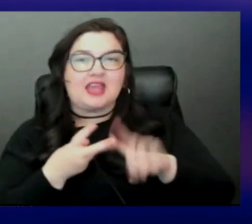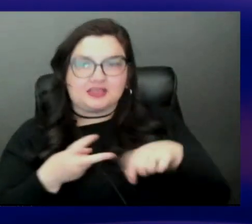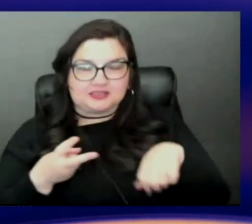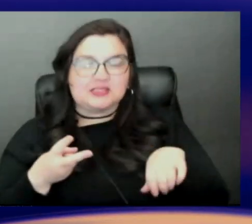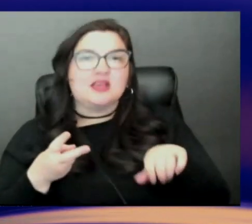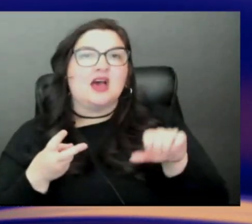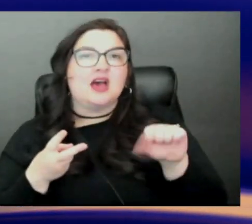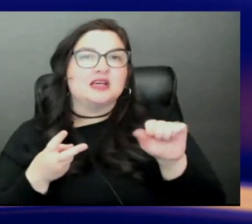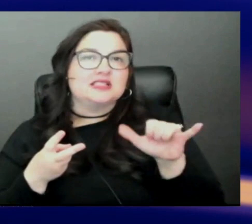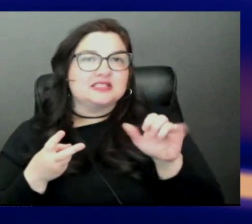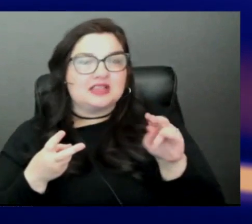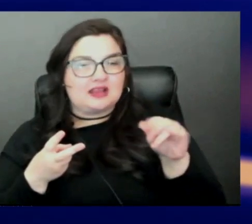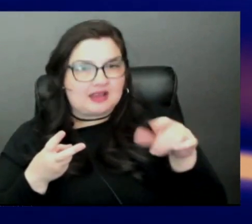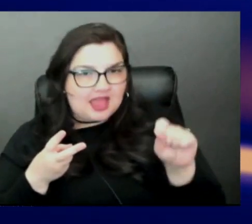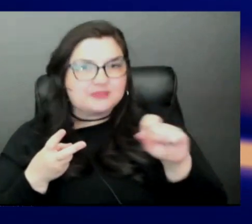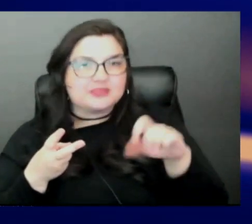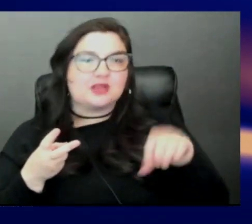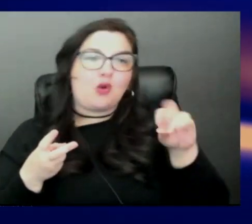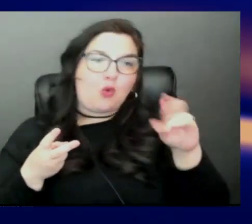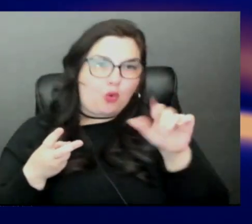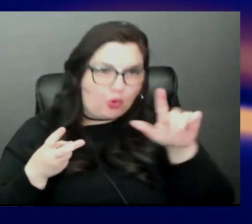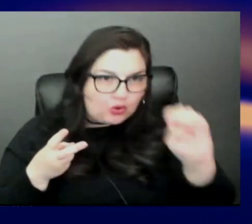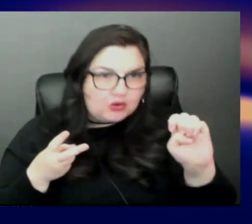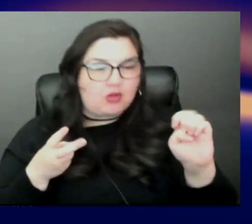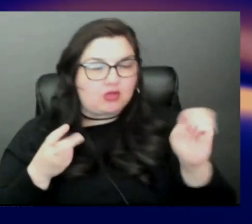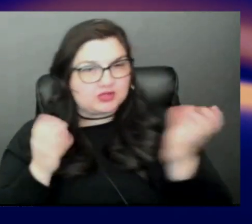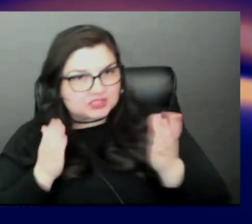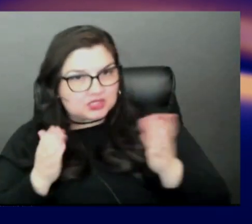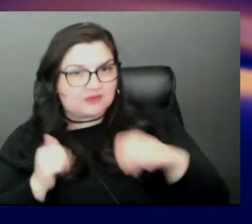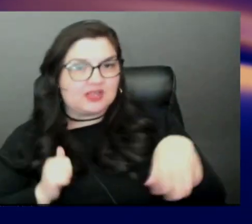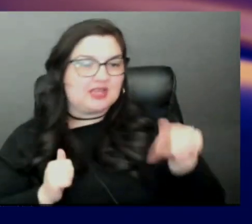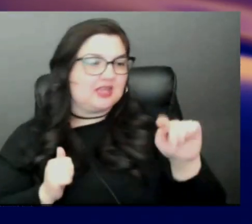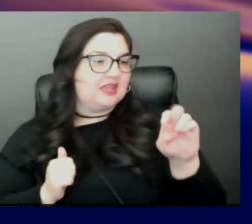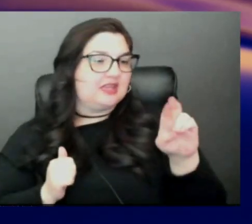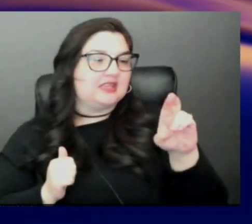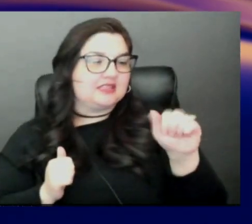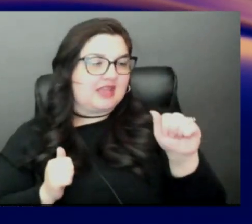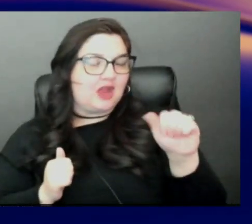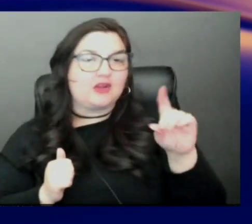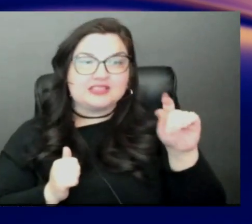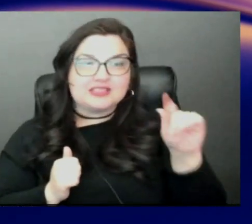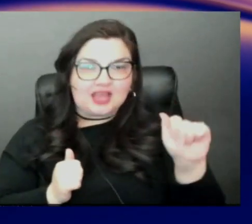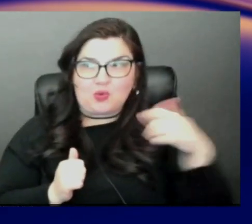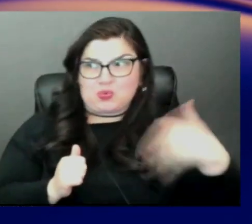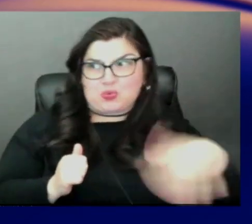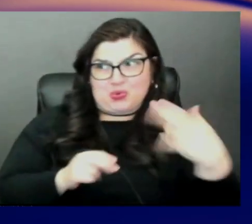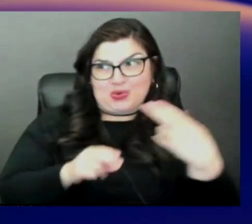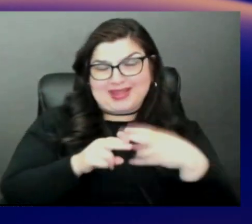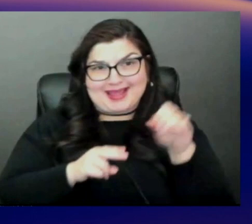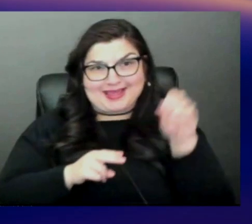and Oracle server and Teradata to name a few. Oh, name dropping. Okay, I hear you.